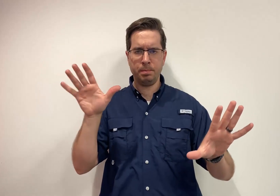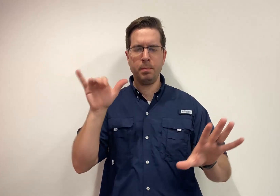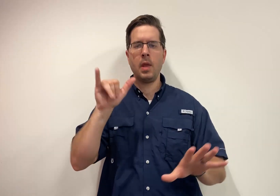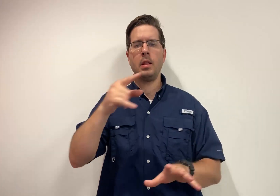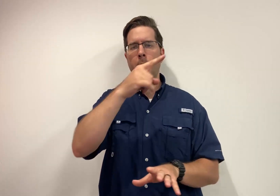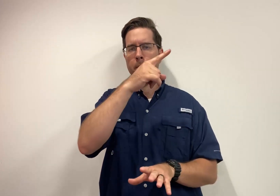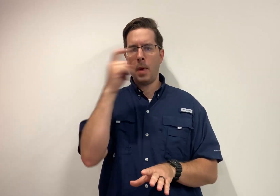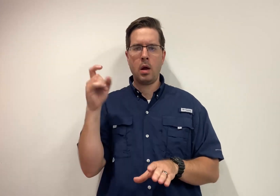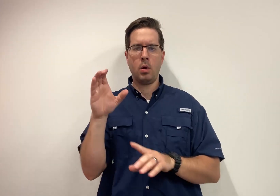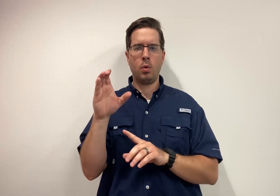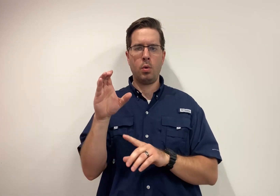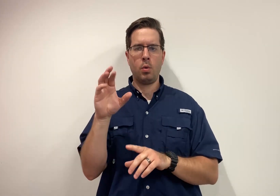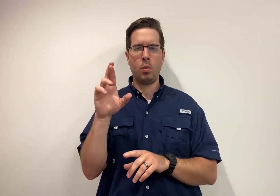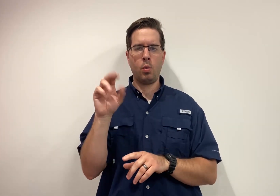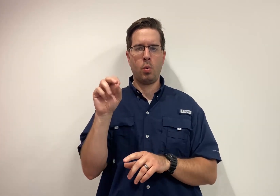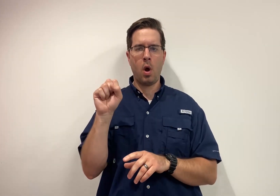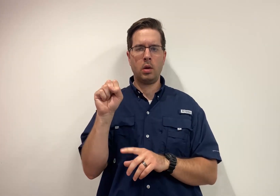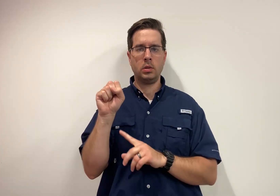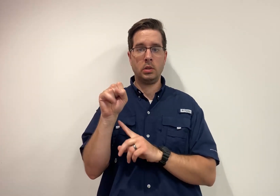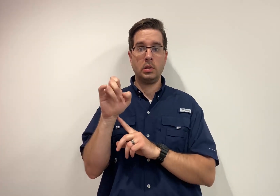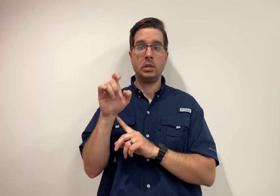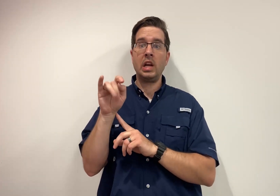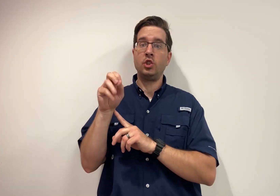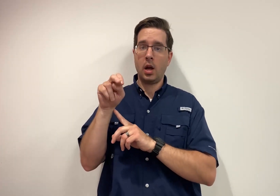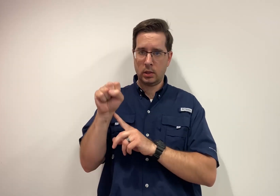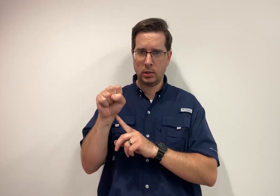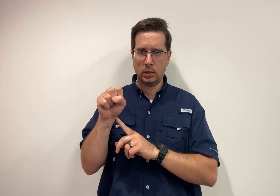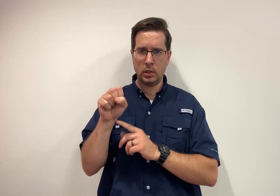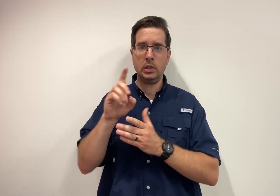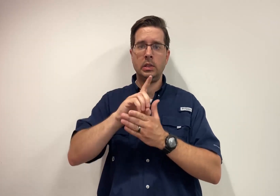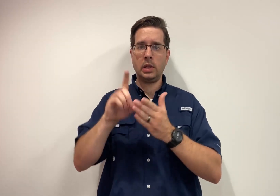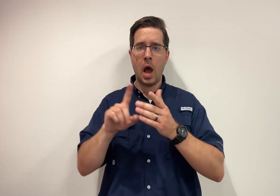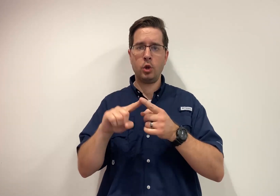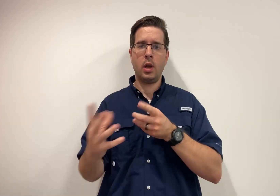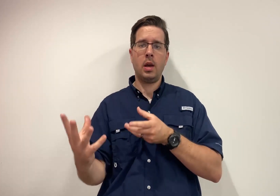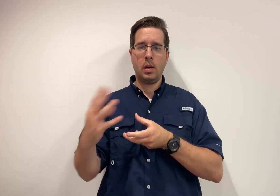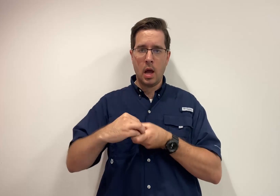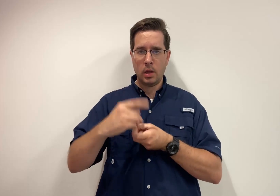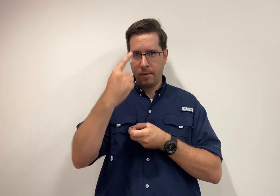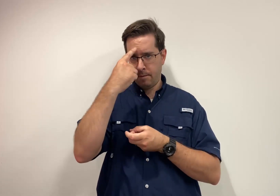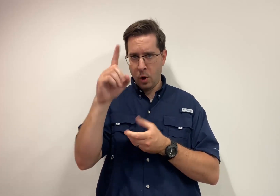That is because this cross section is designed to account for